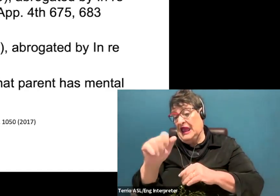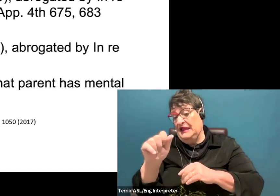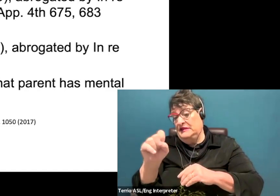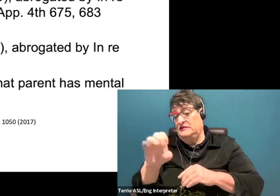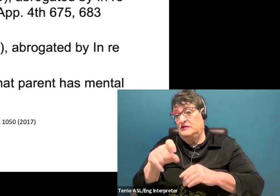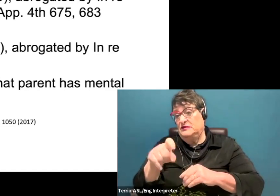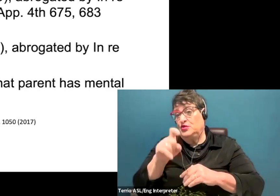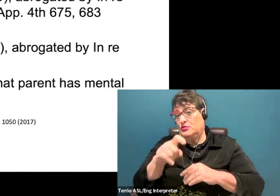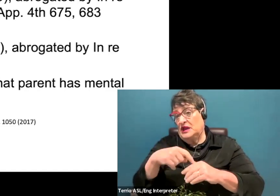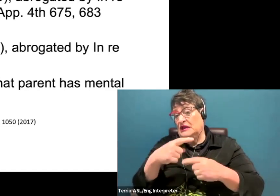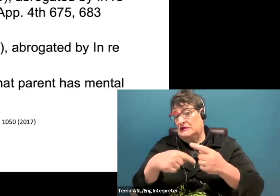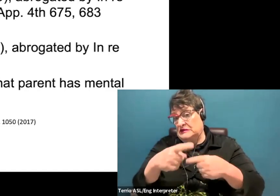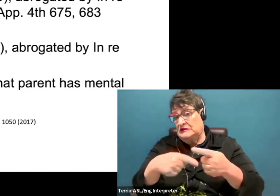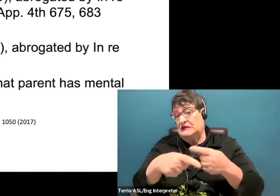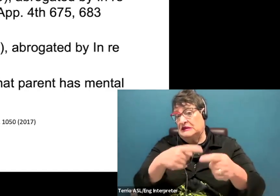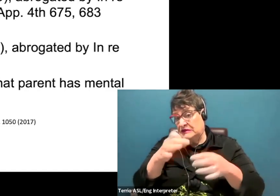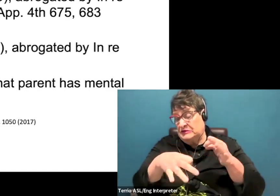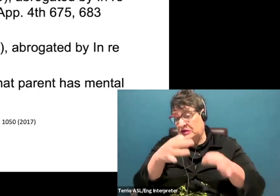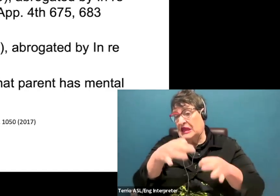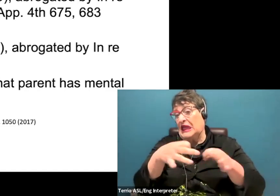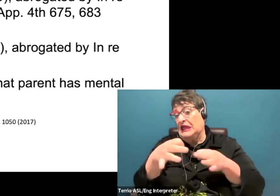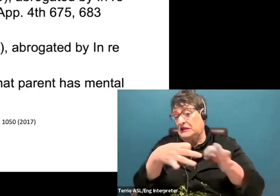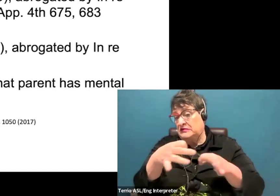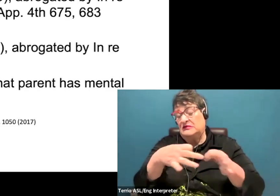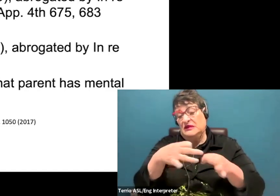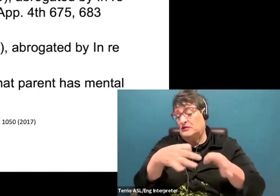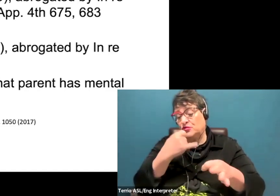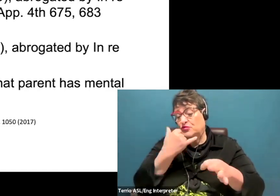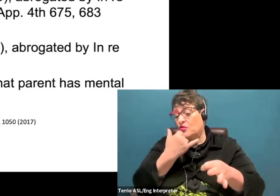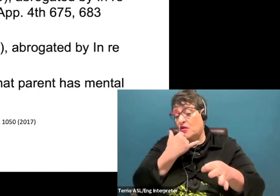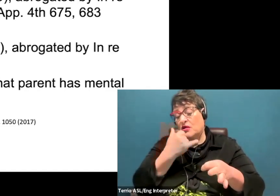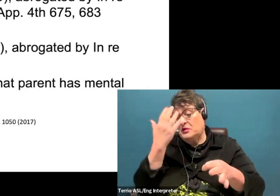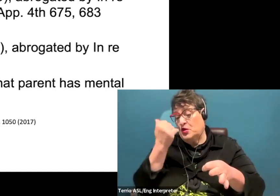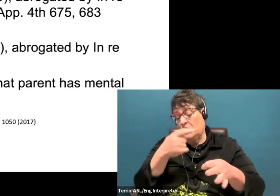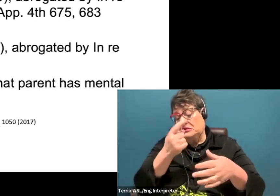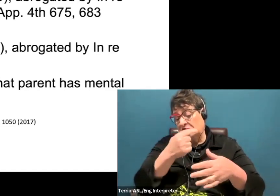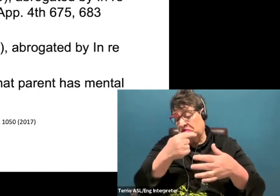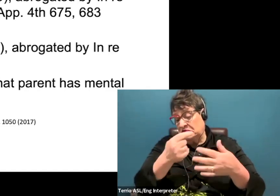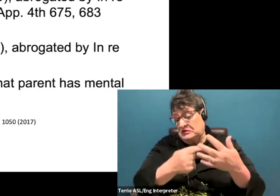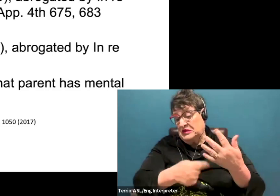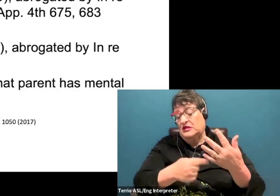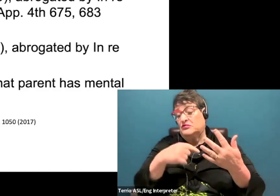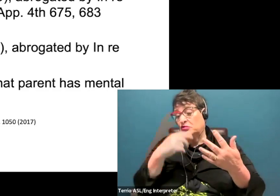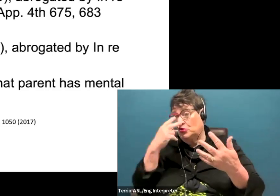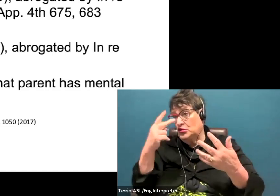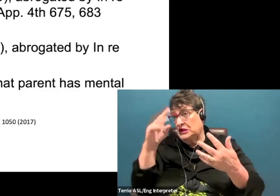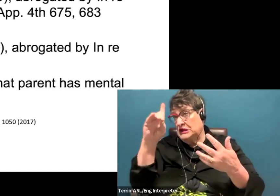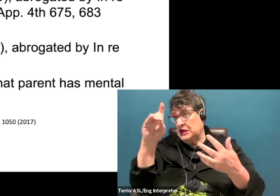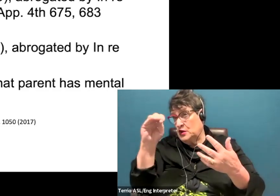In re Diamond is wrong because of XYZ, look to the guidance, look to what the DOJ is saying, how the ADA does apply.